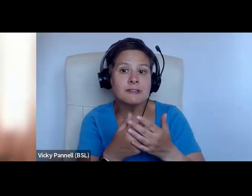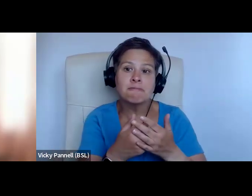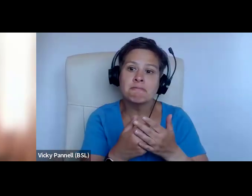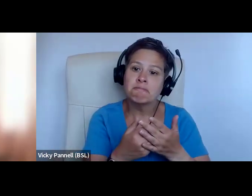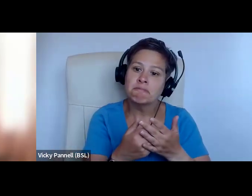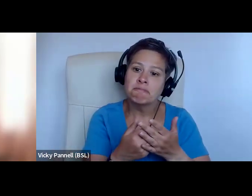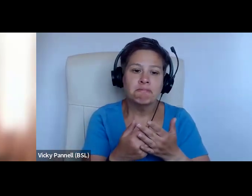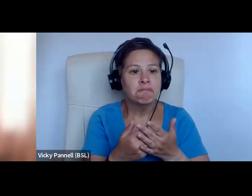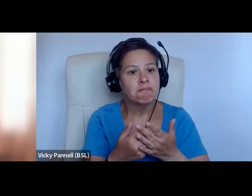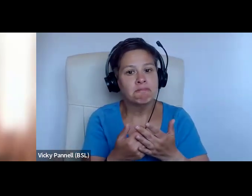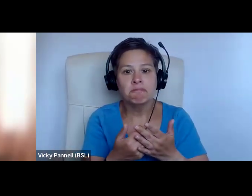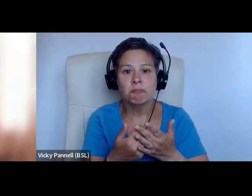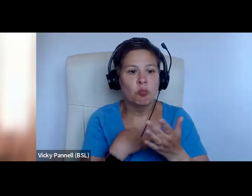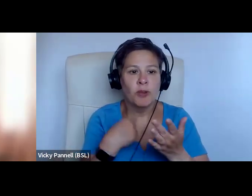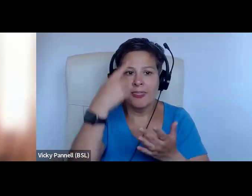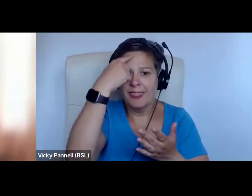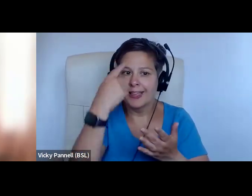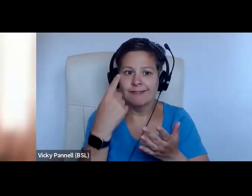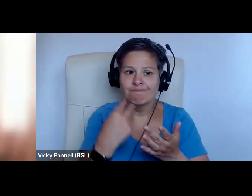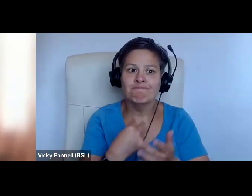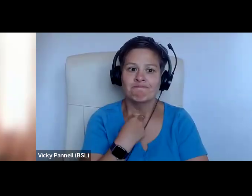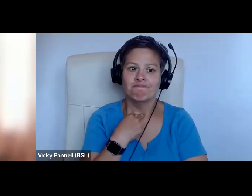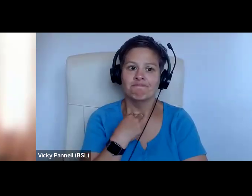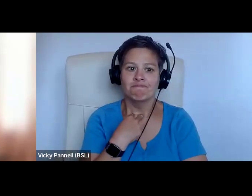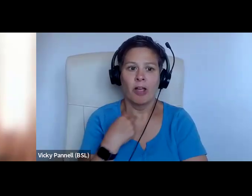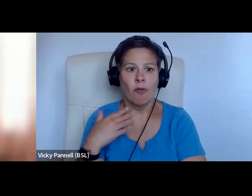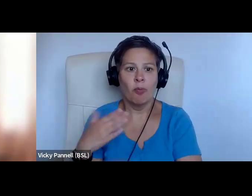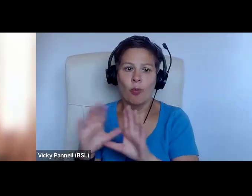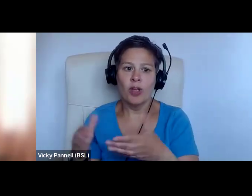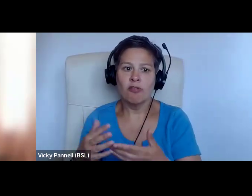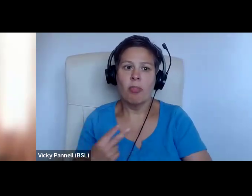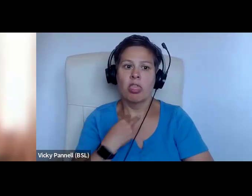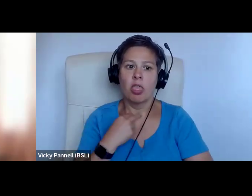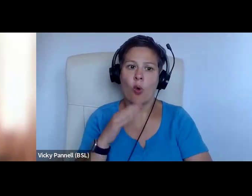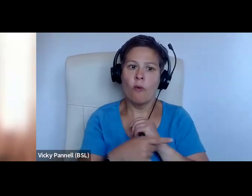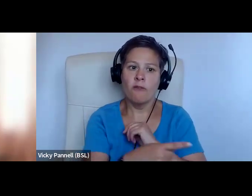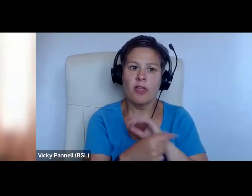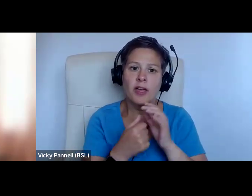of frustrations faced by my colleagues and students tend to